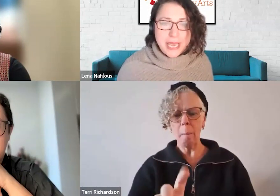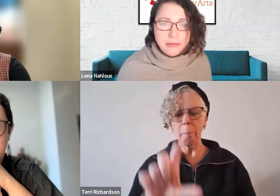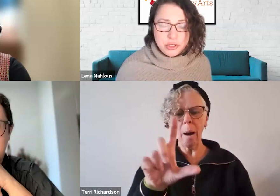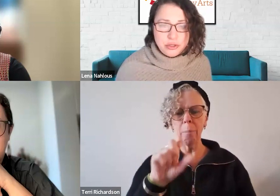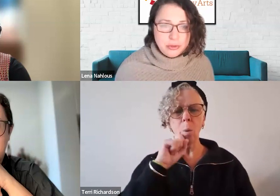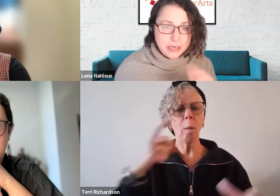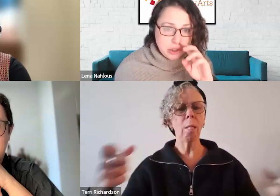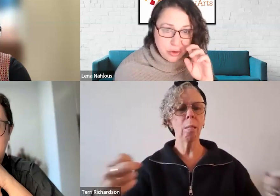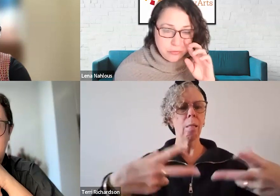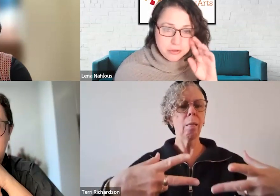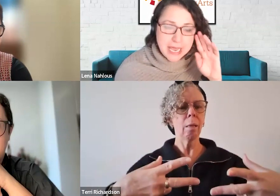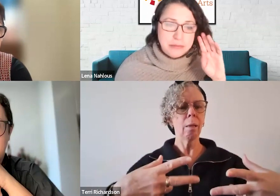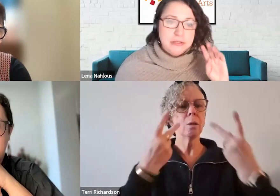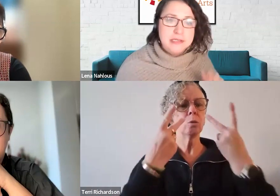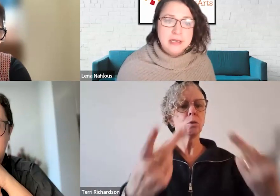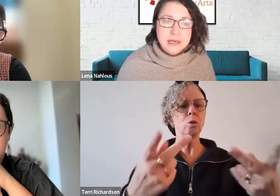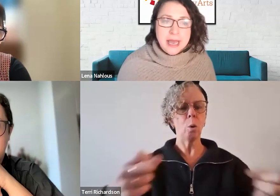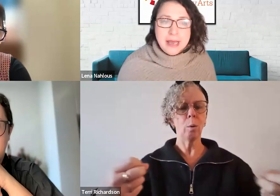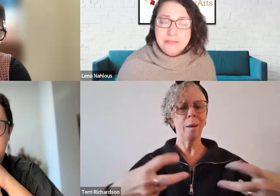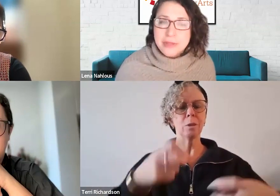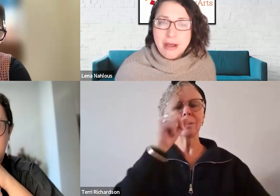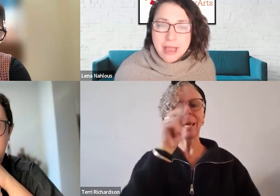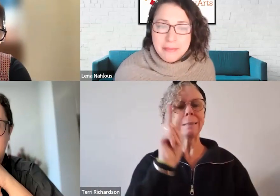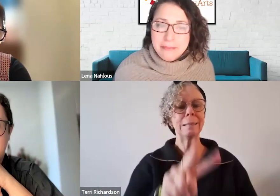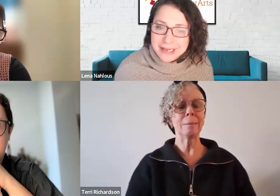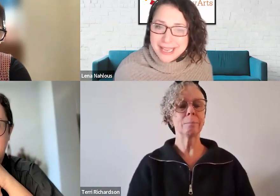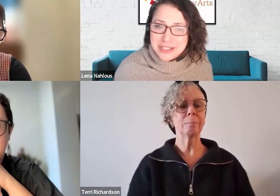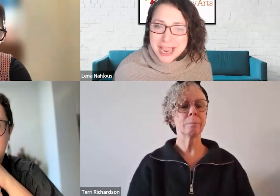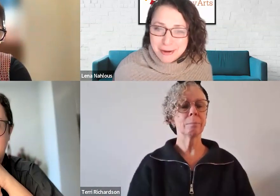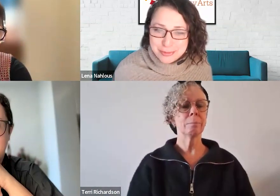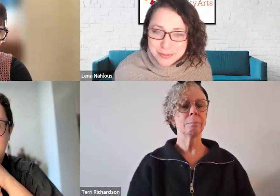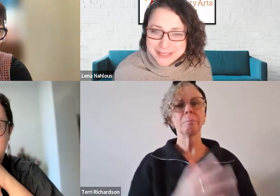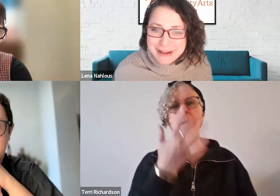be able to turn on those captions. I am a middle-aged Arab woman.